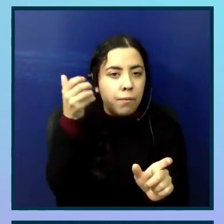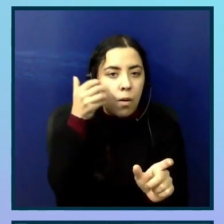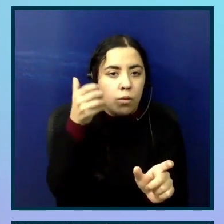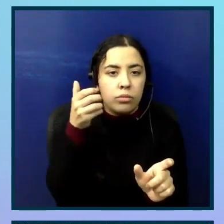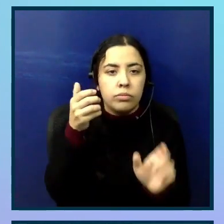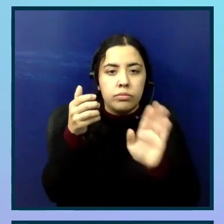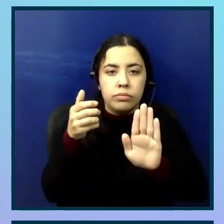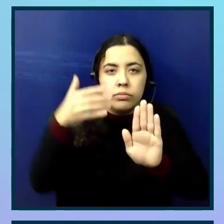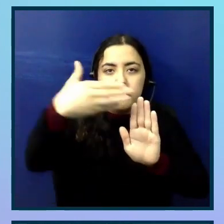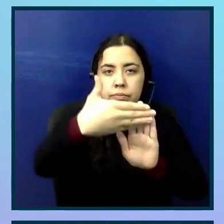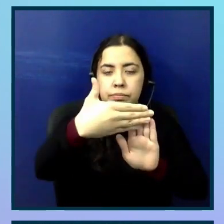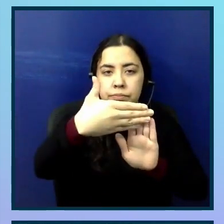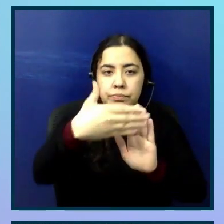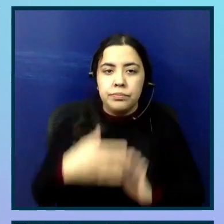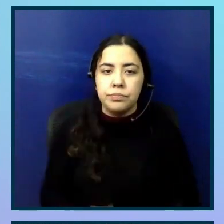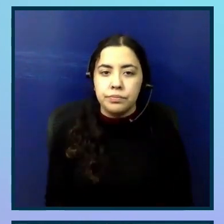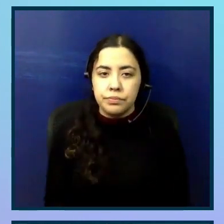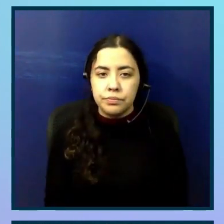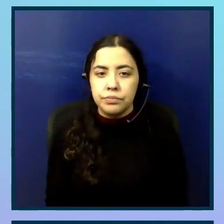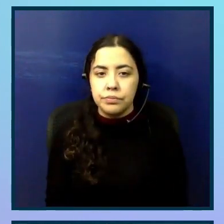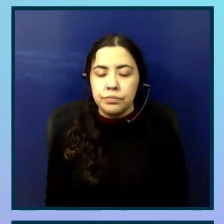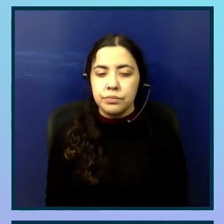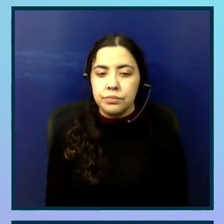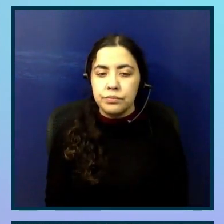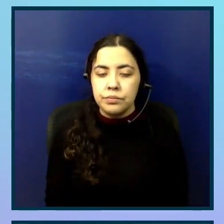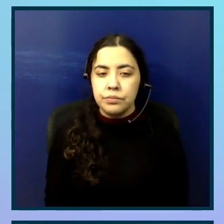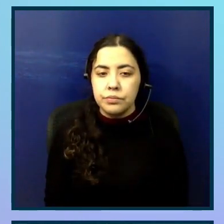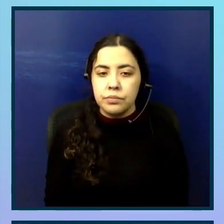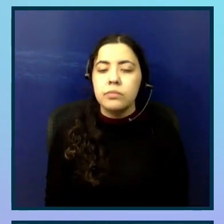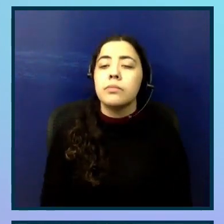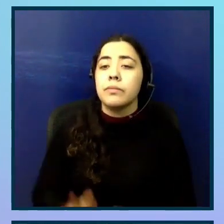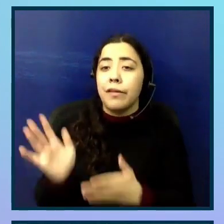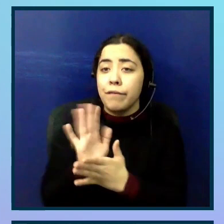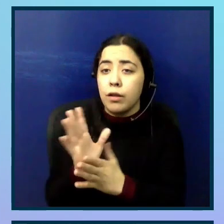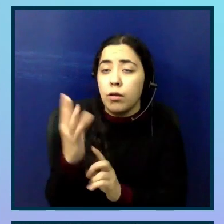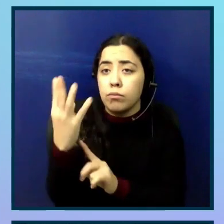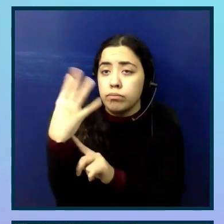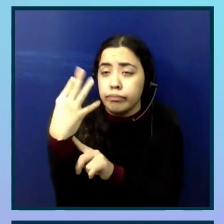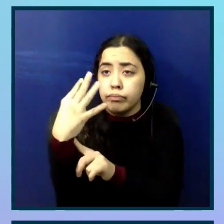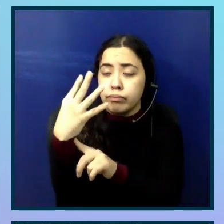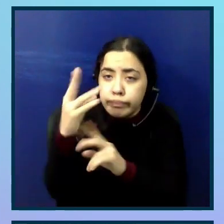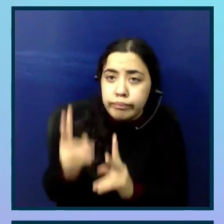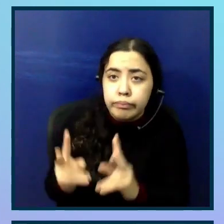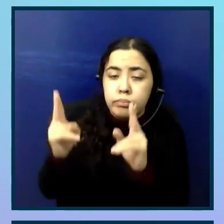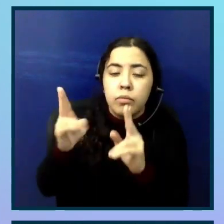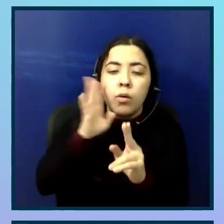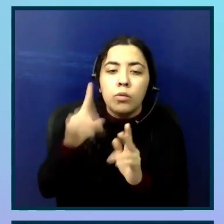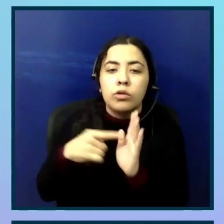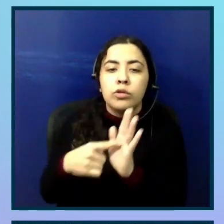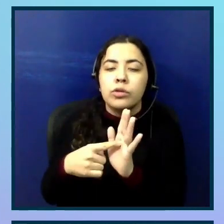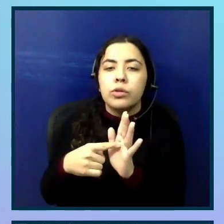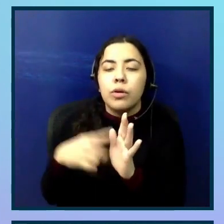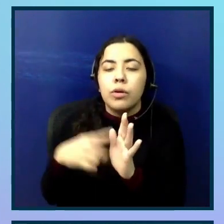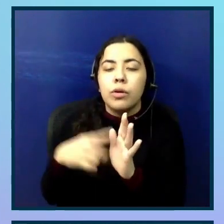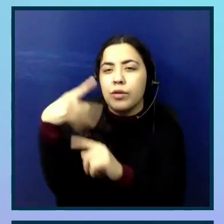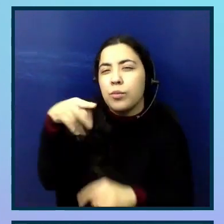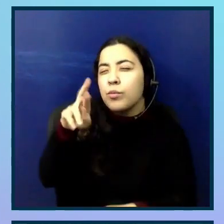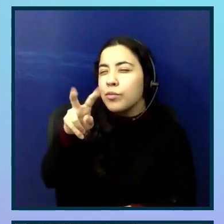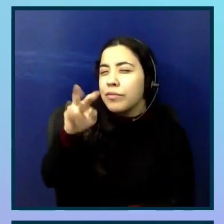and one showing the desktop version of it. Video clips will display a video preview image and the timestamp with the play button.